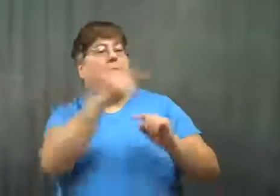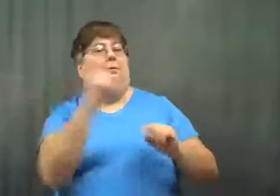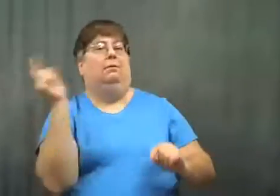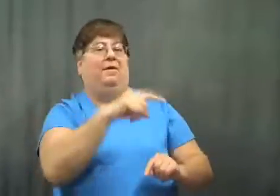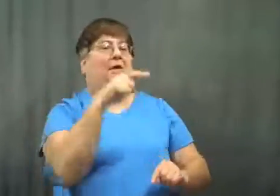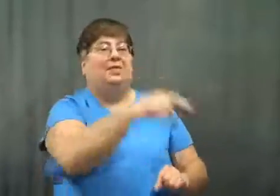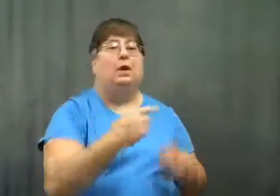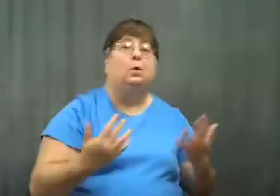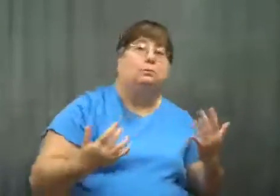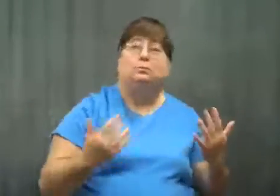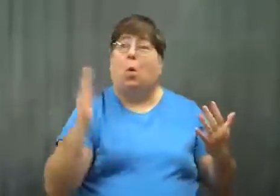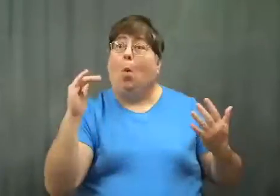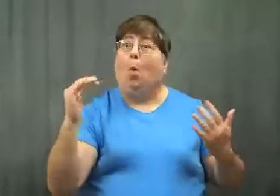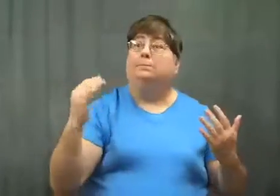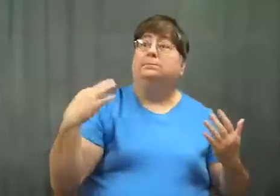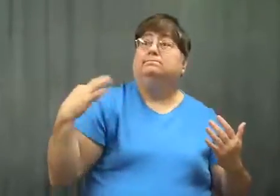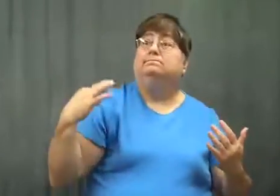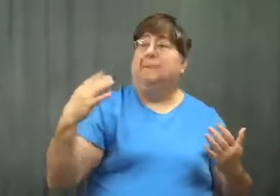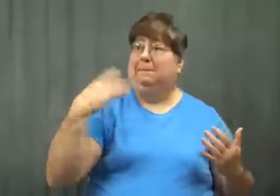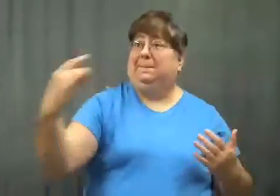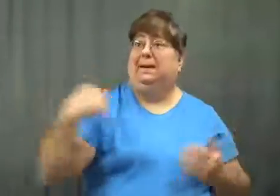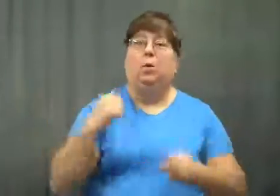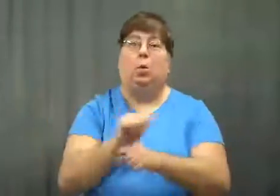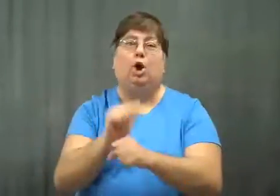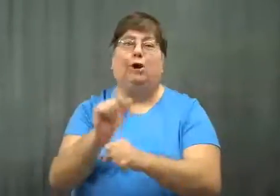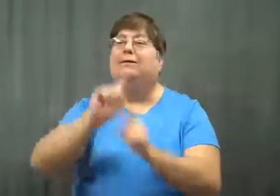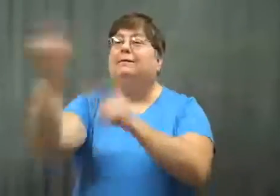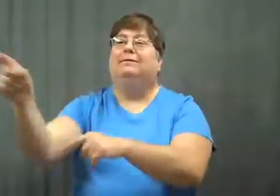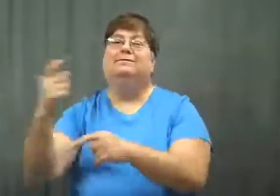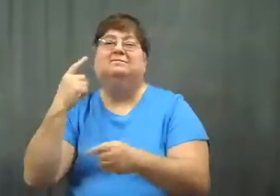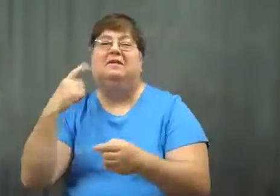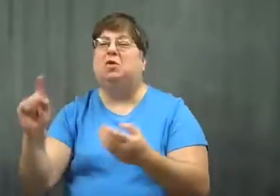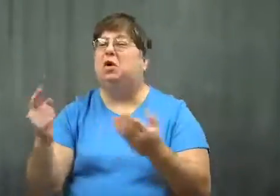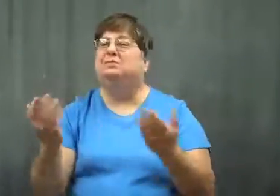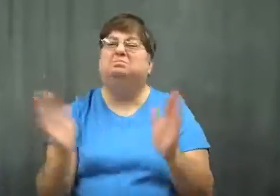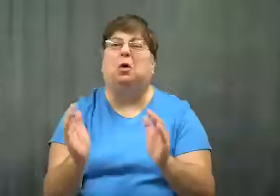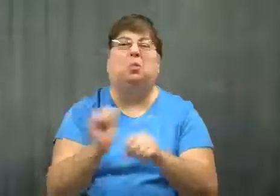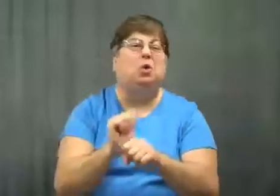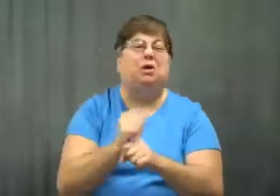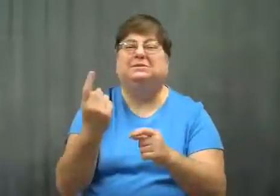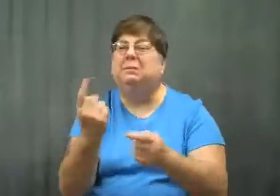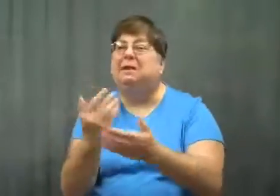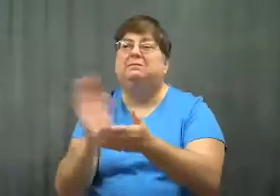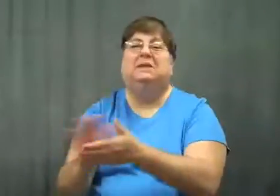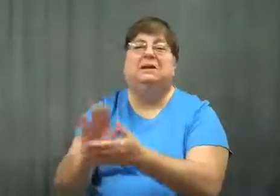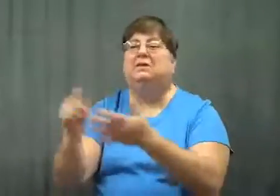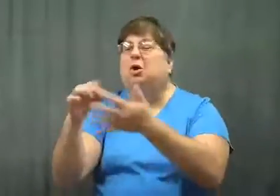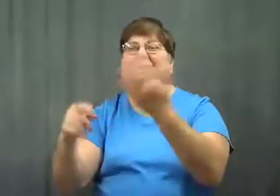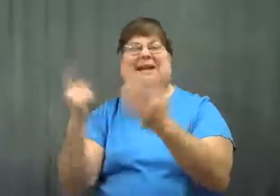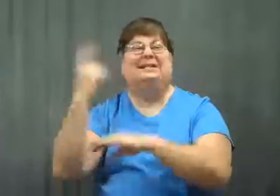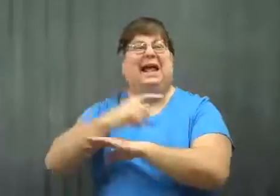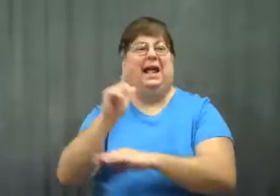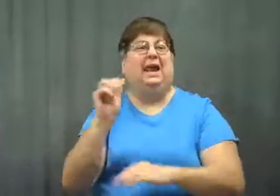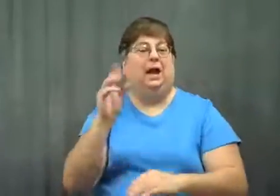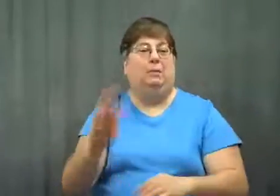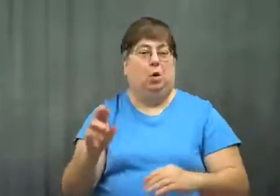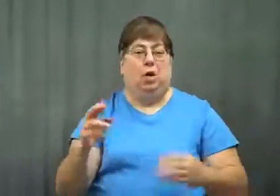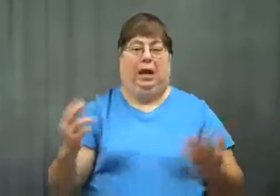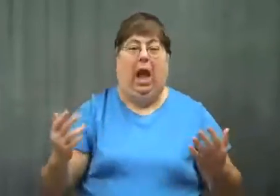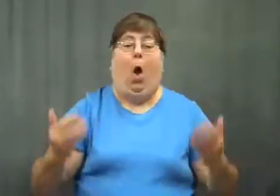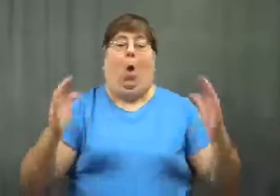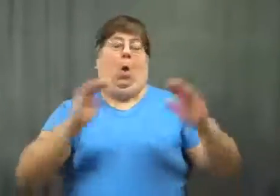people look for jobs, hoping to be hired for the day.